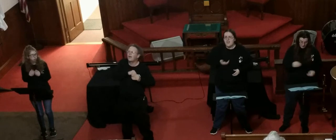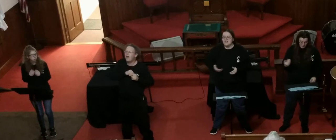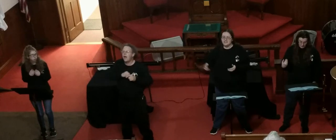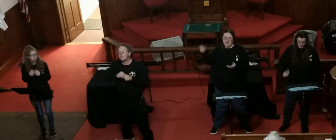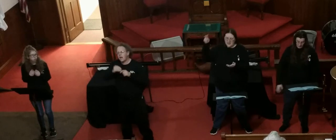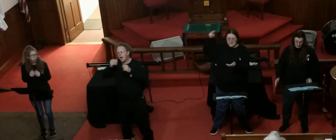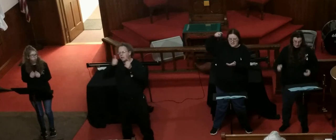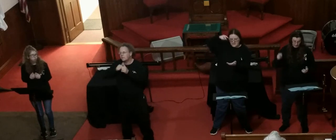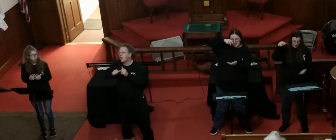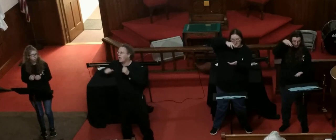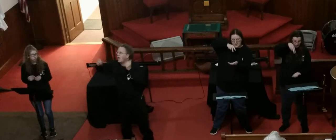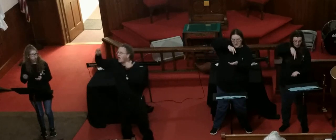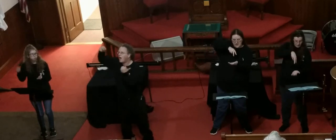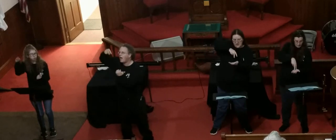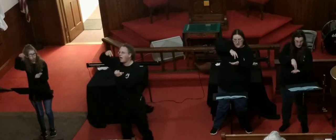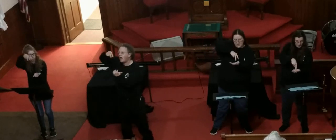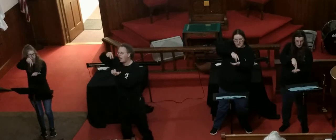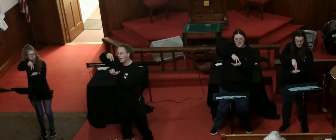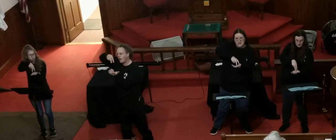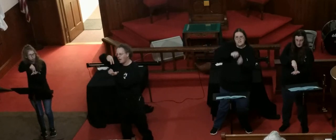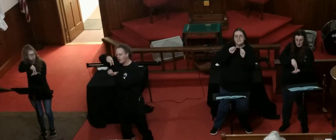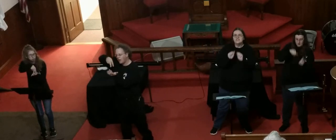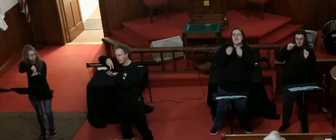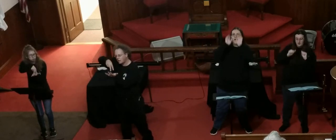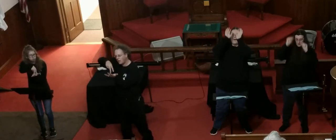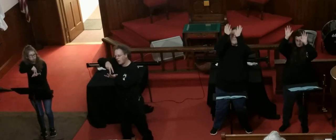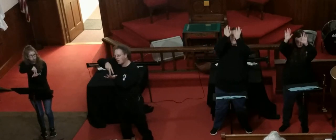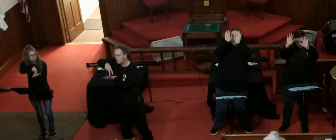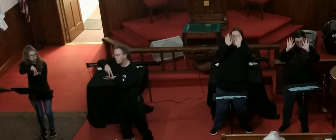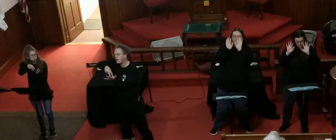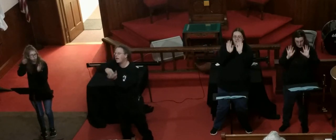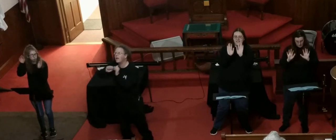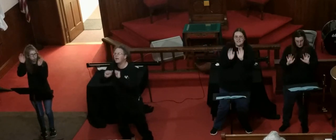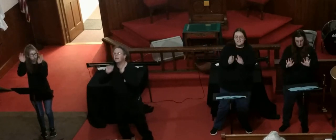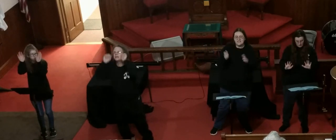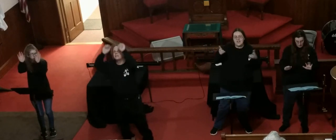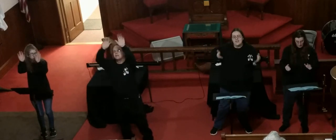As I stand amazed